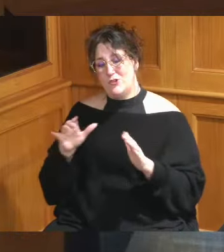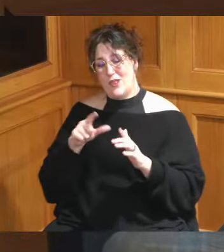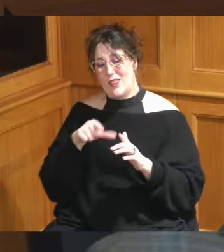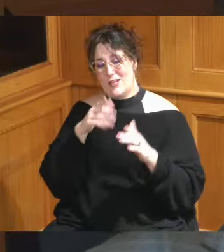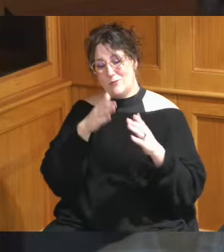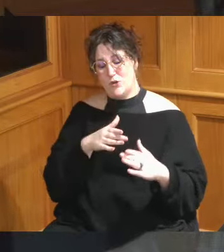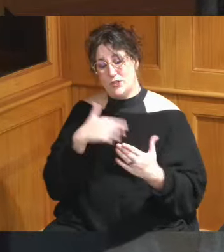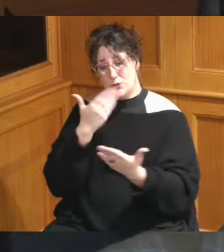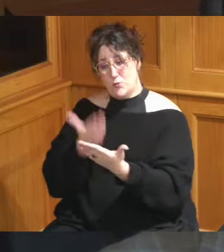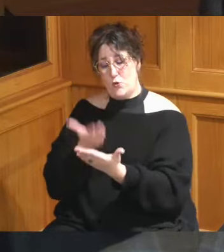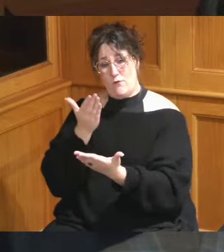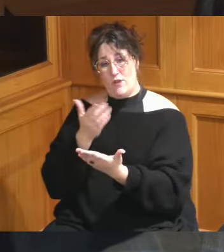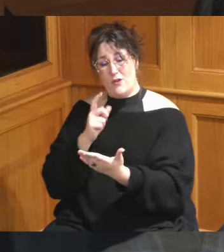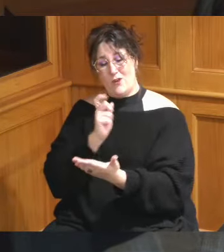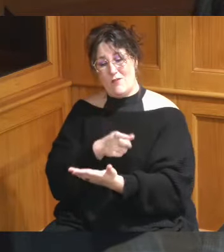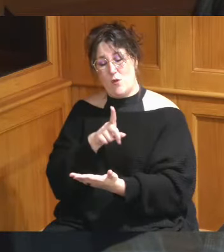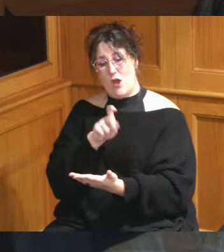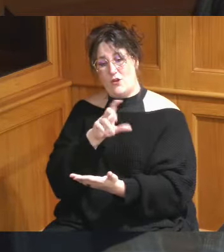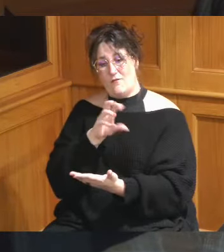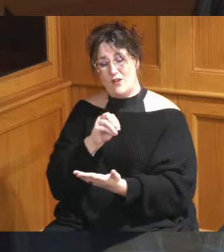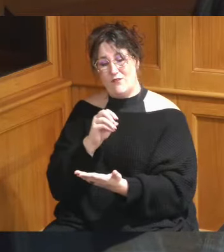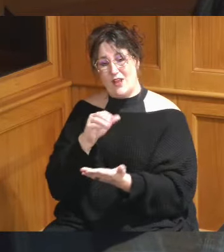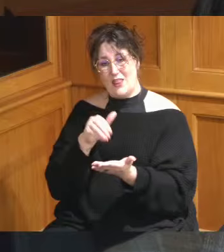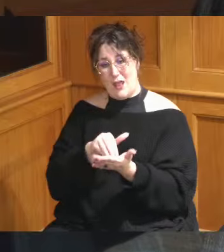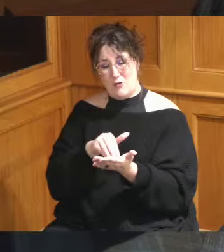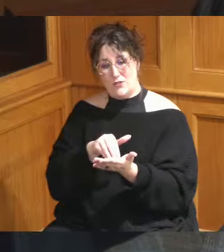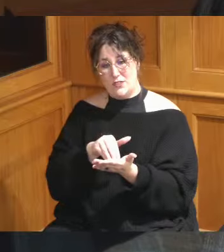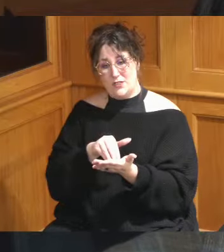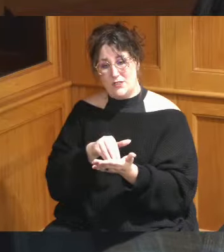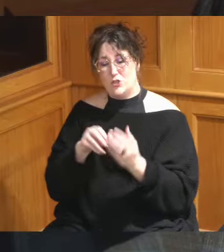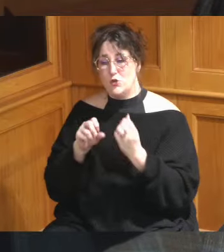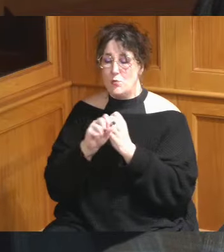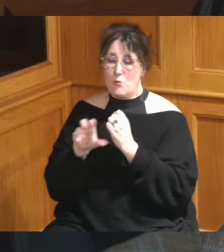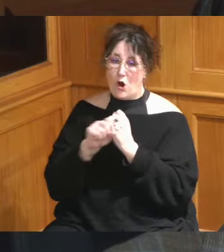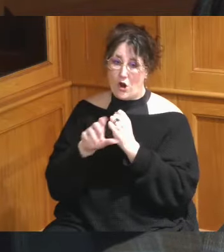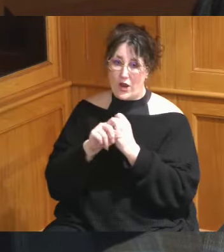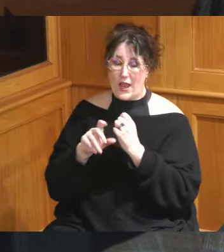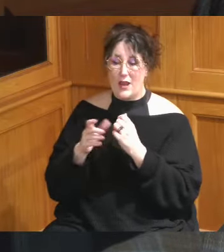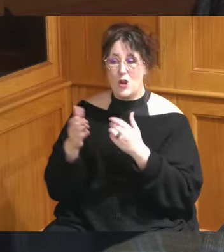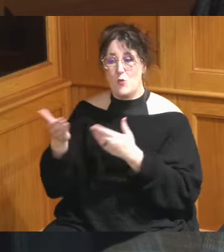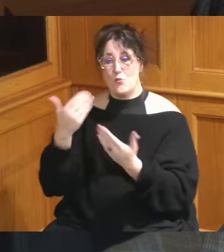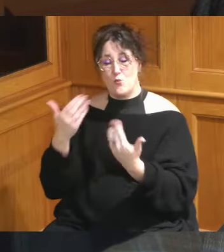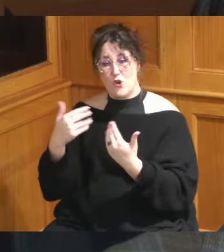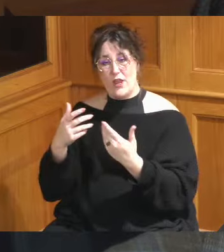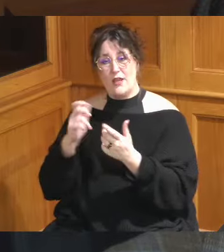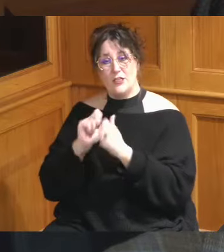we gave them 150,000 last year to market and bring in sporting events and they have brought